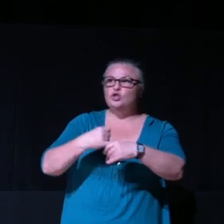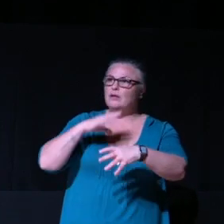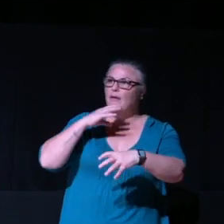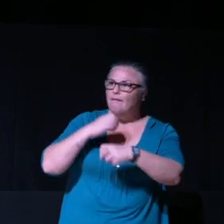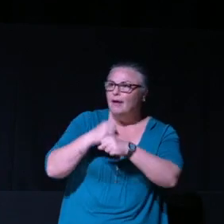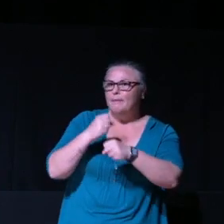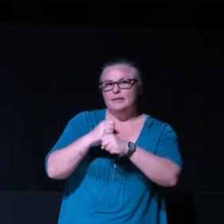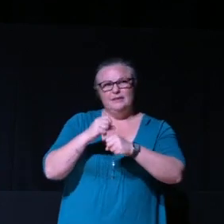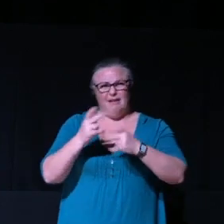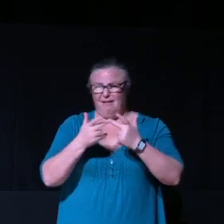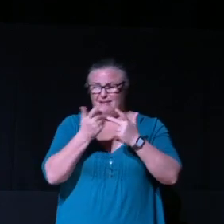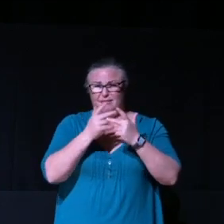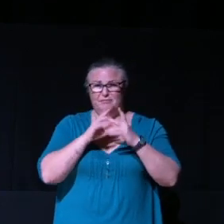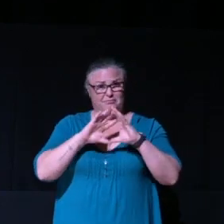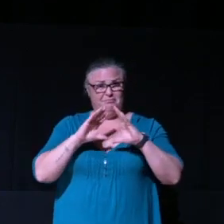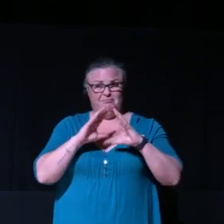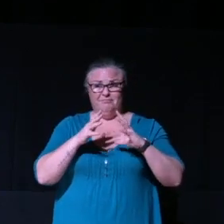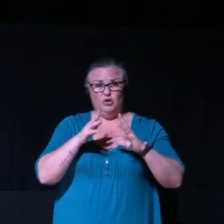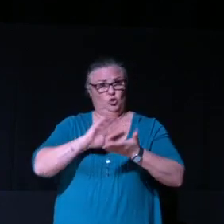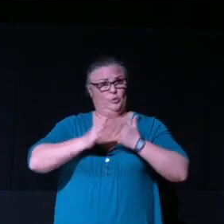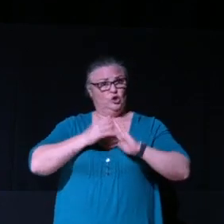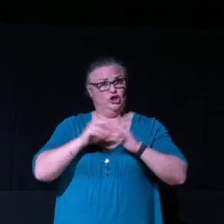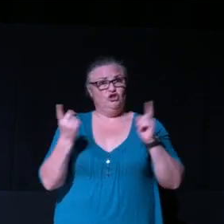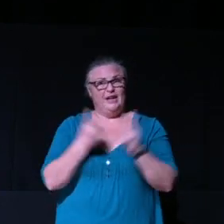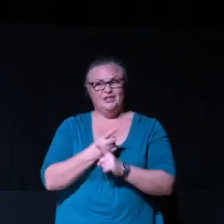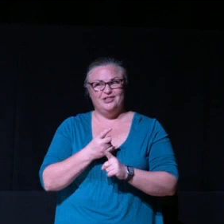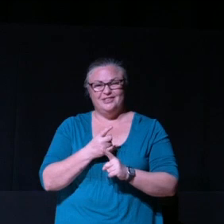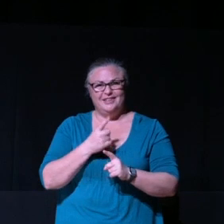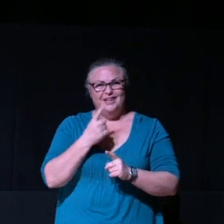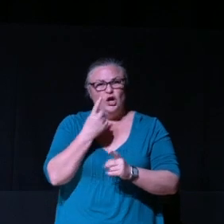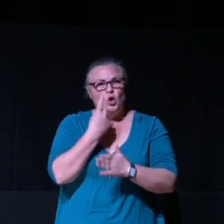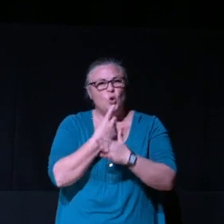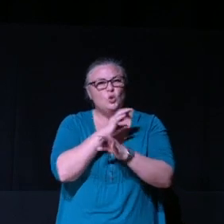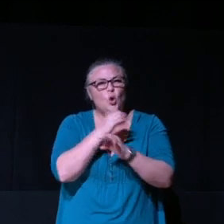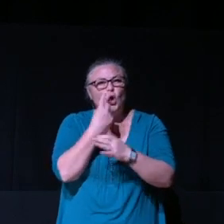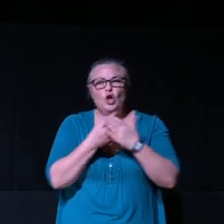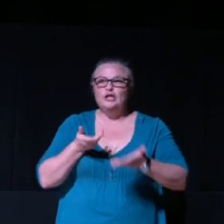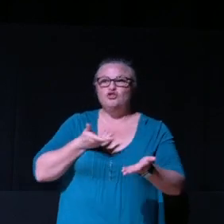institutional change otherwise it's just chat. So that's the thing like you know out of me too